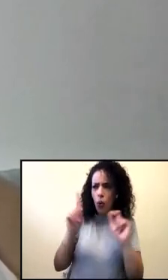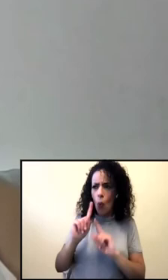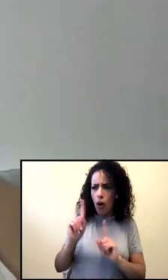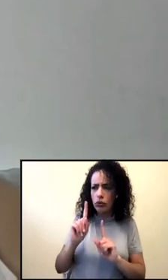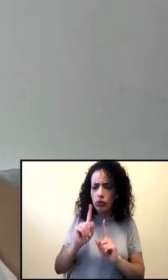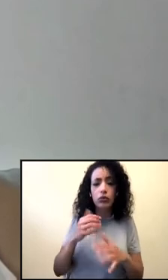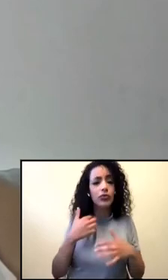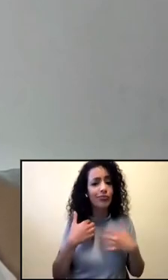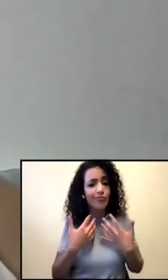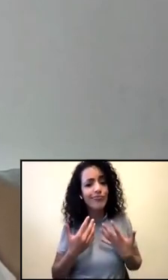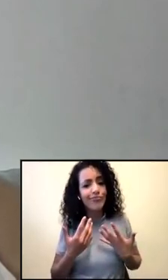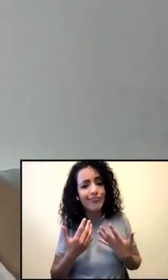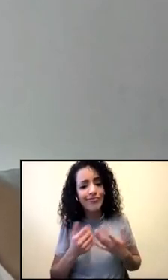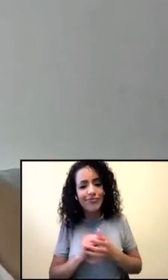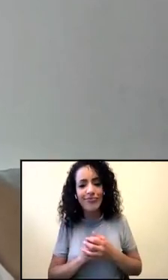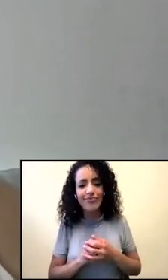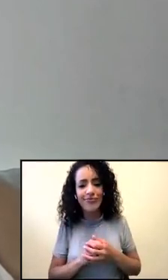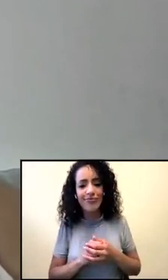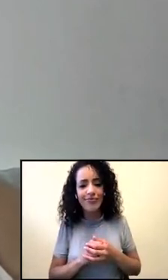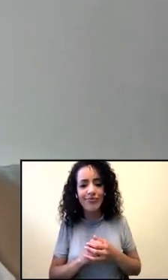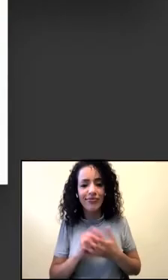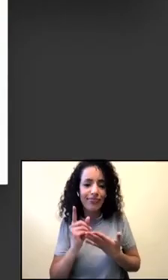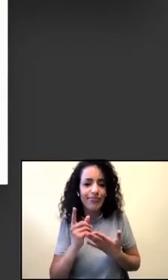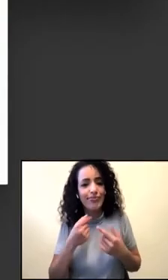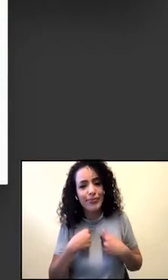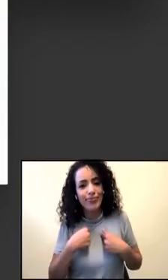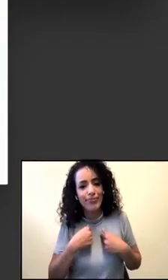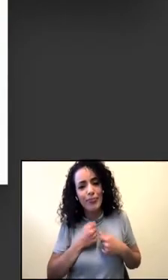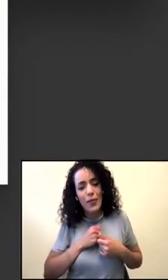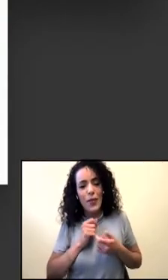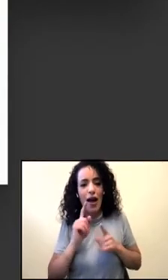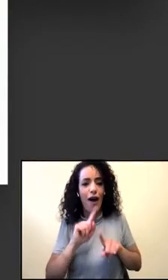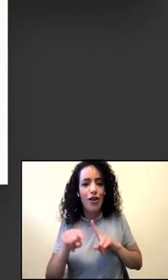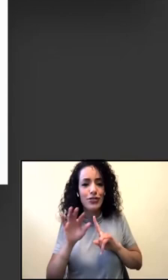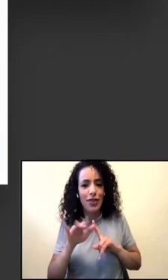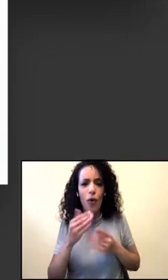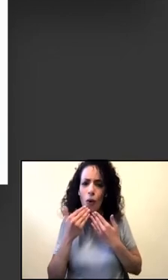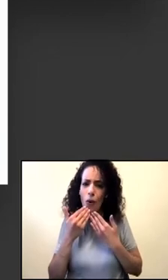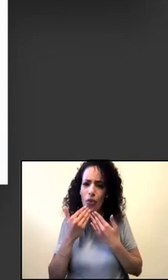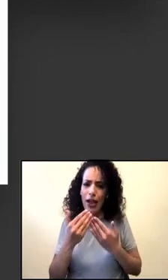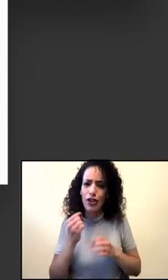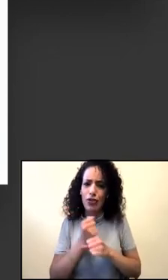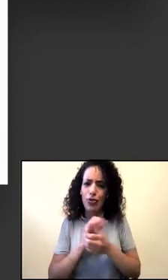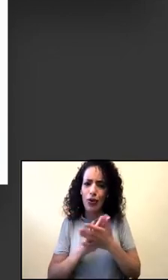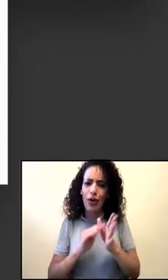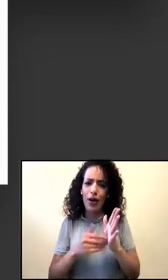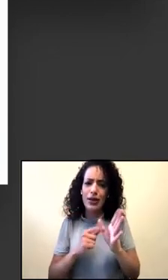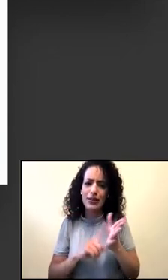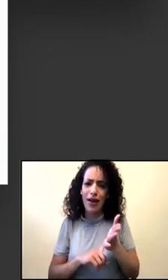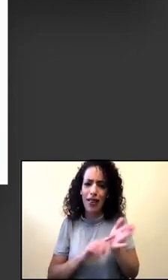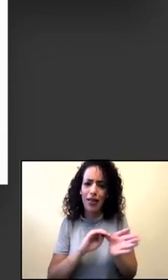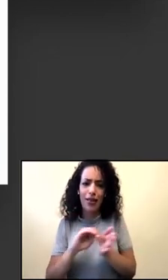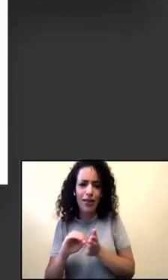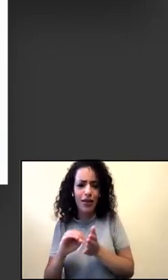that's a little link there. Thank you girls, and Sadiya, do you have any reflections and kind